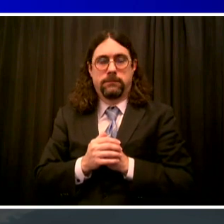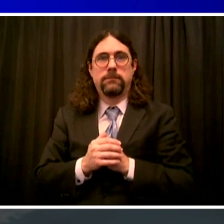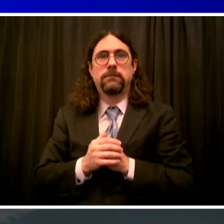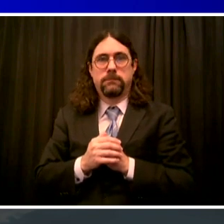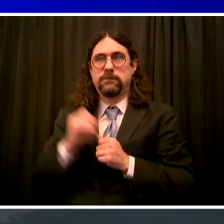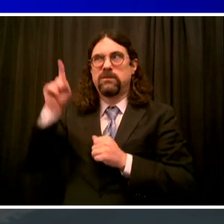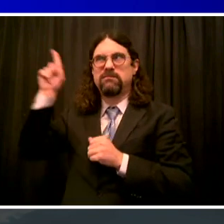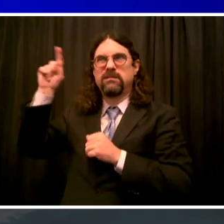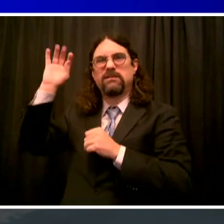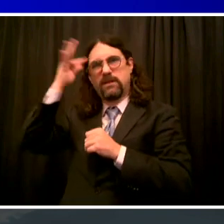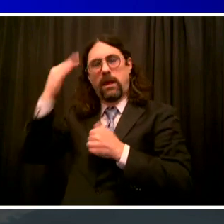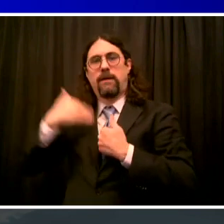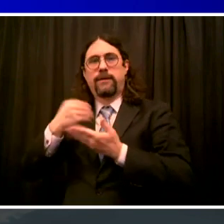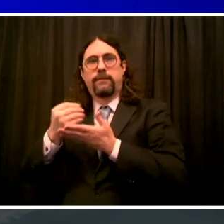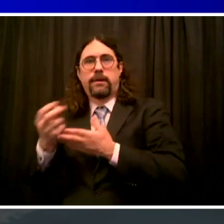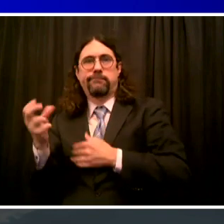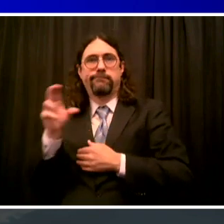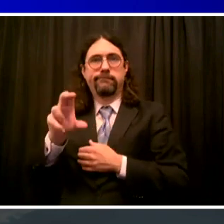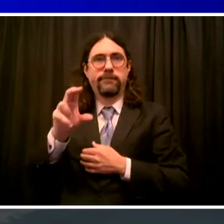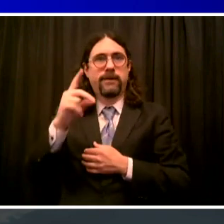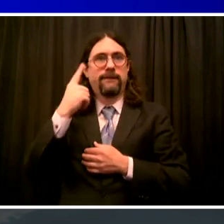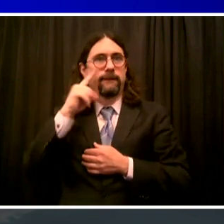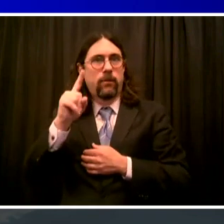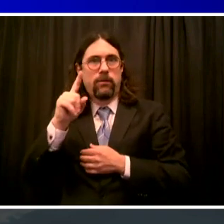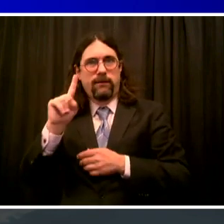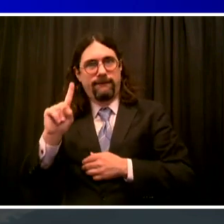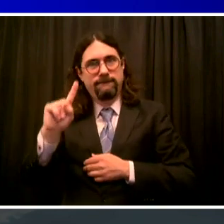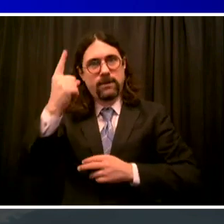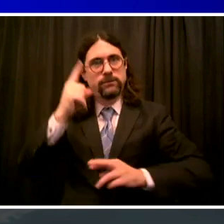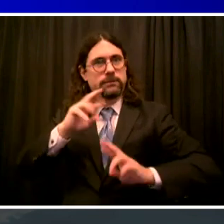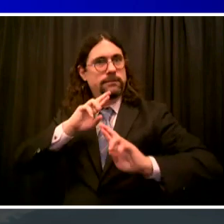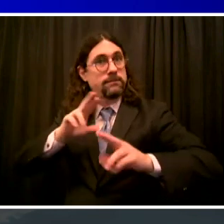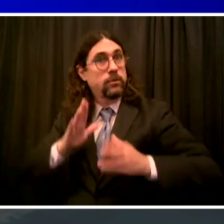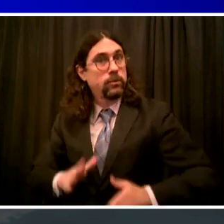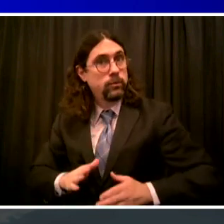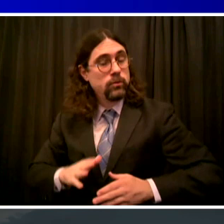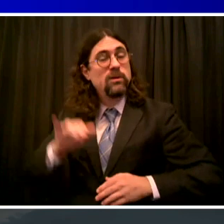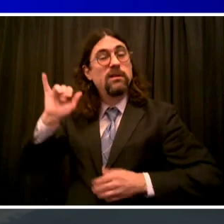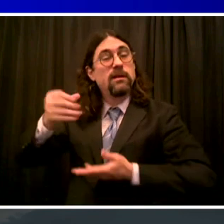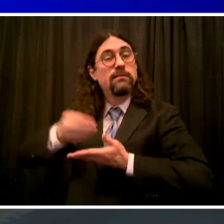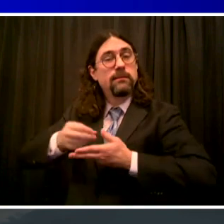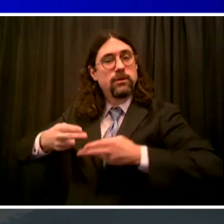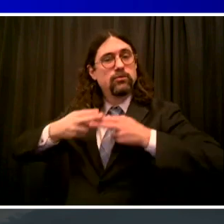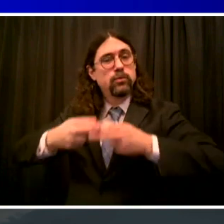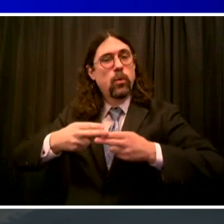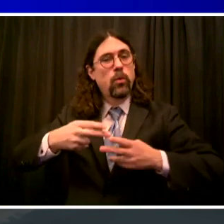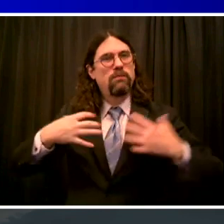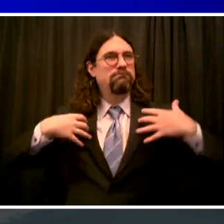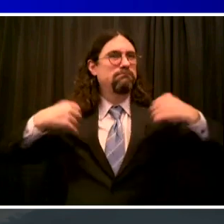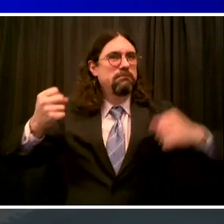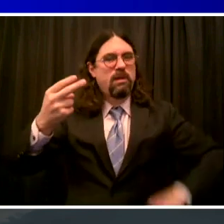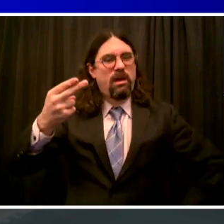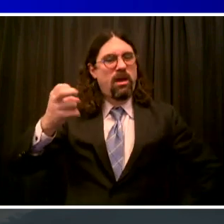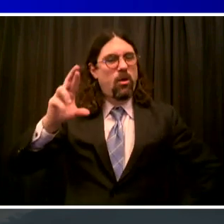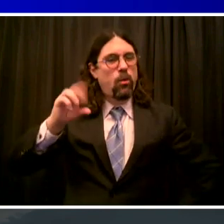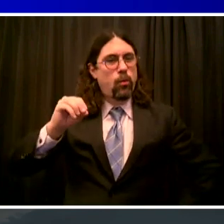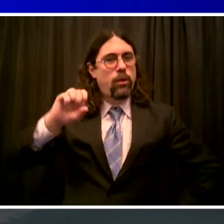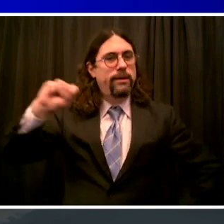FIRST RESPONDERS. AND THEN THE HEROES FUND. THIS IS A CRUCIAL PIECE OF THIS PACKAGE TO